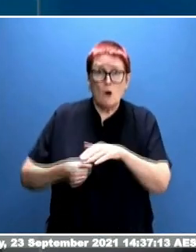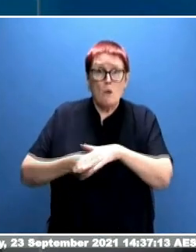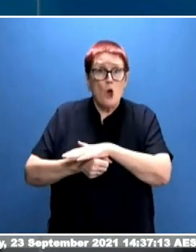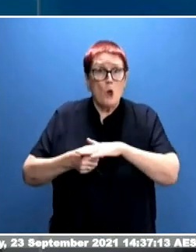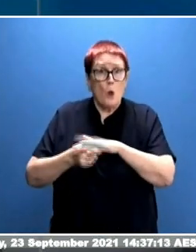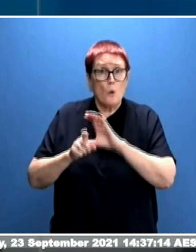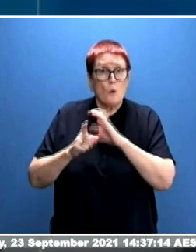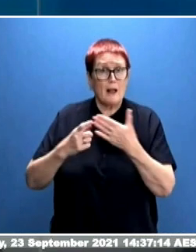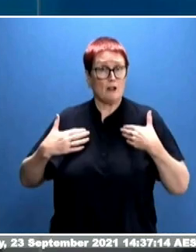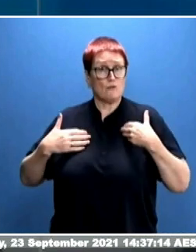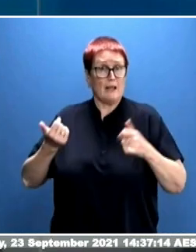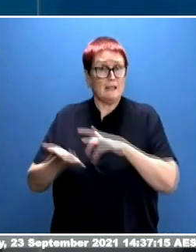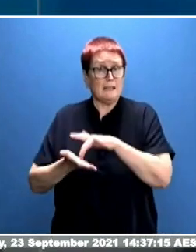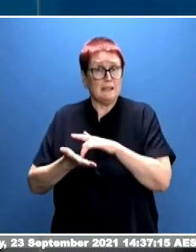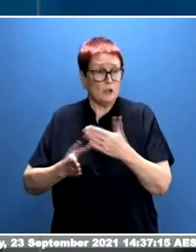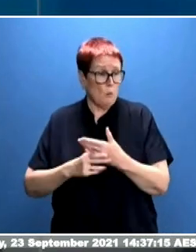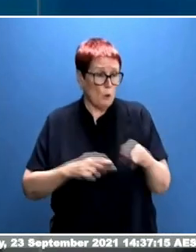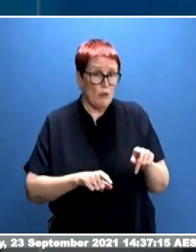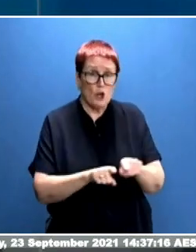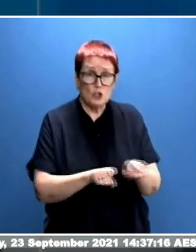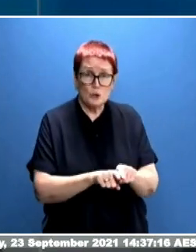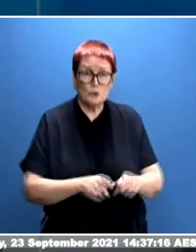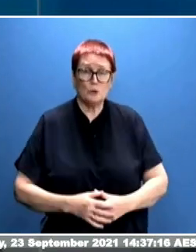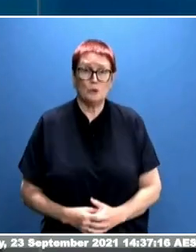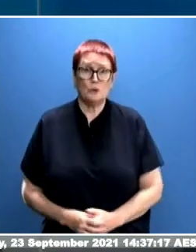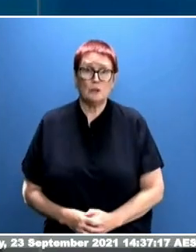is working with her also.